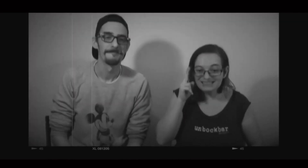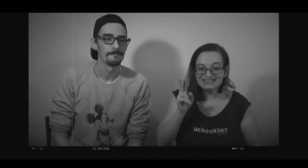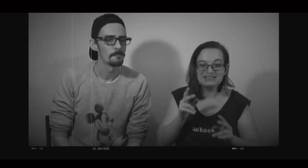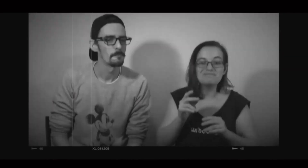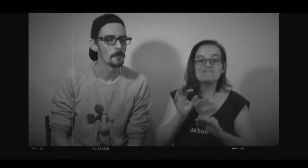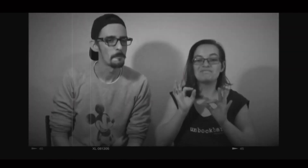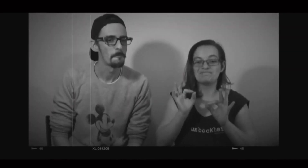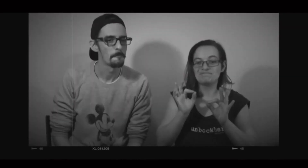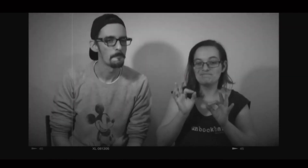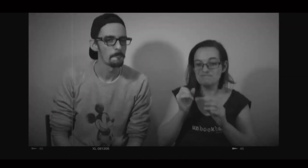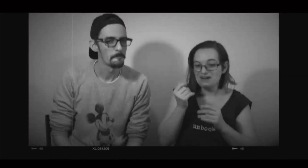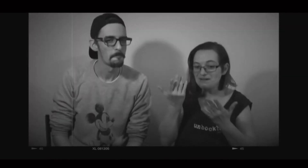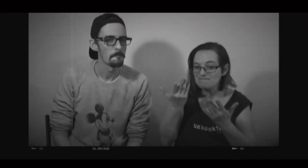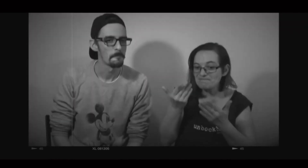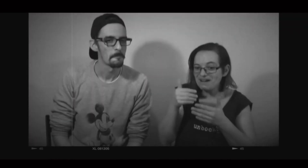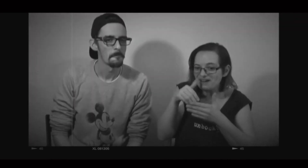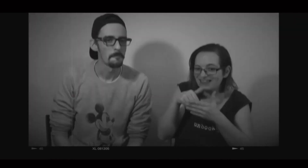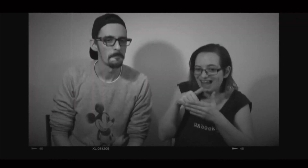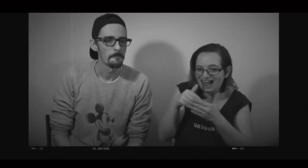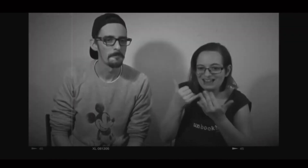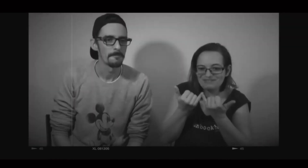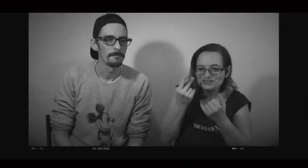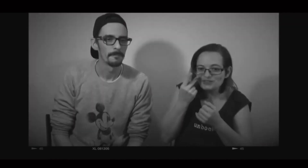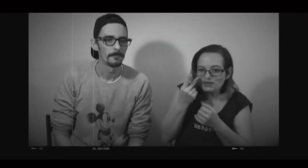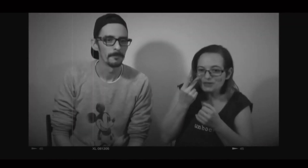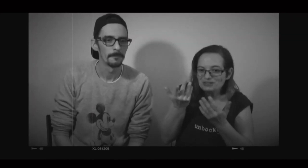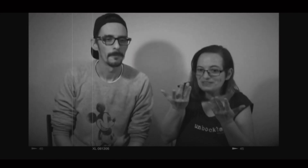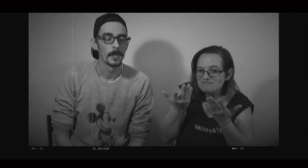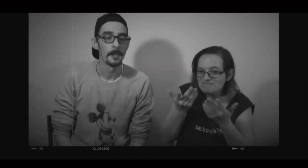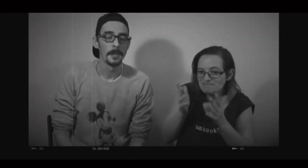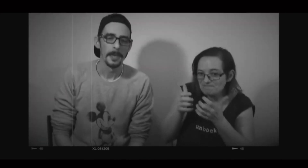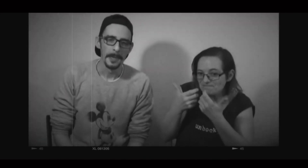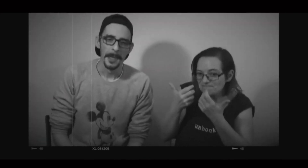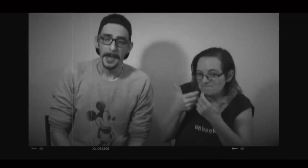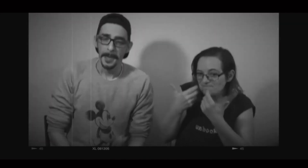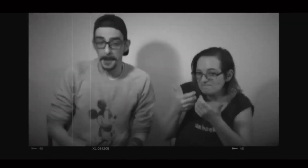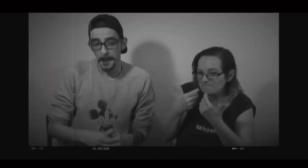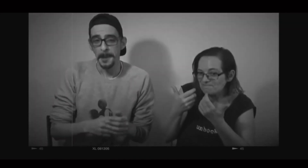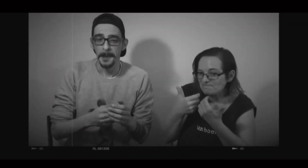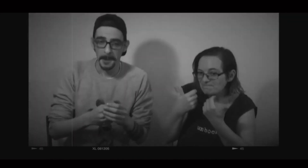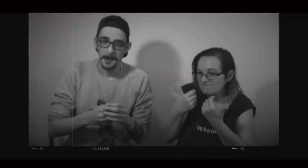I see, you know it. That is why it fits well. Can you tell me a little bit about it?